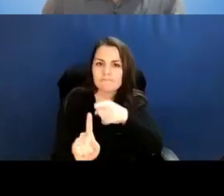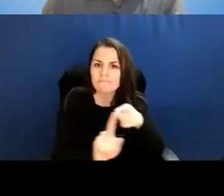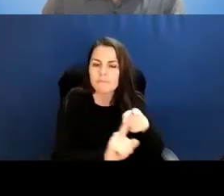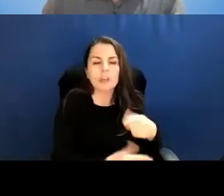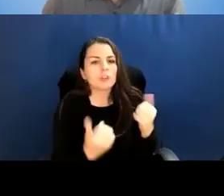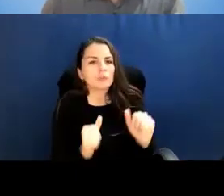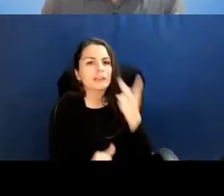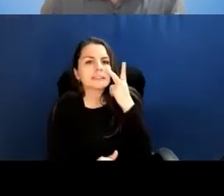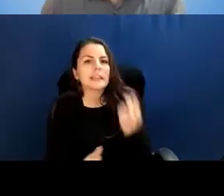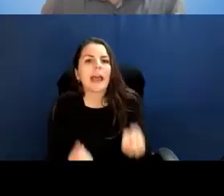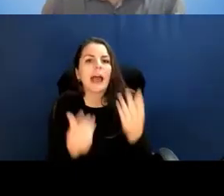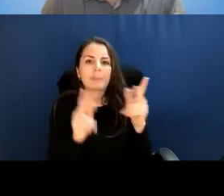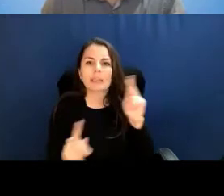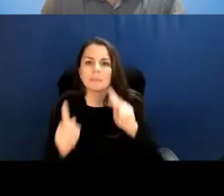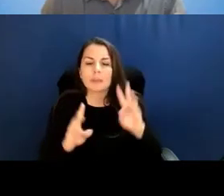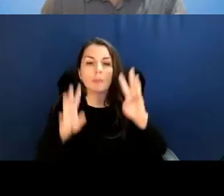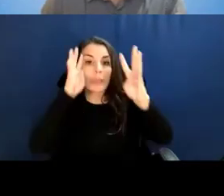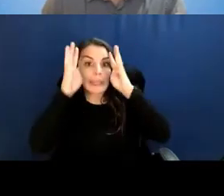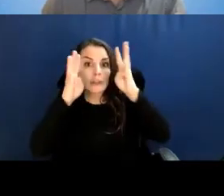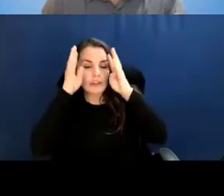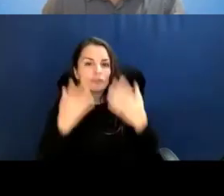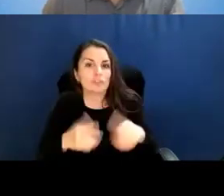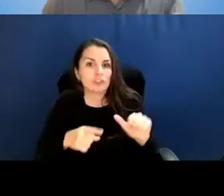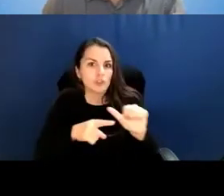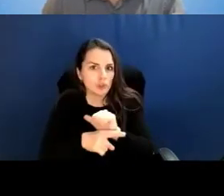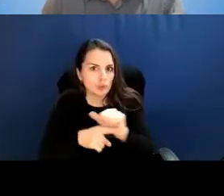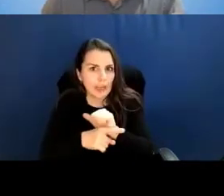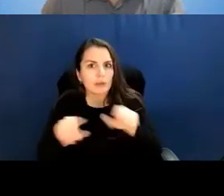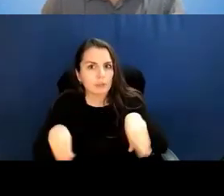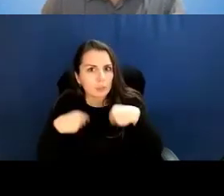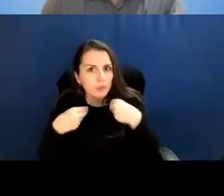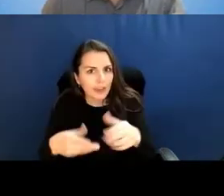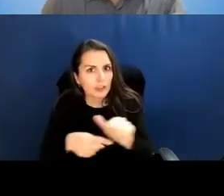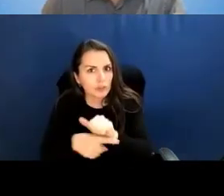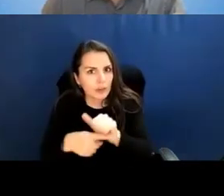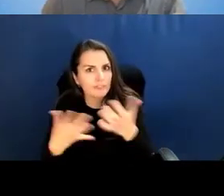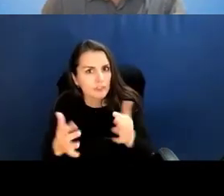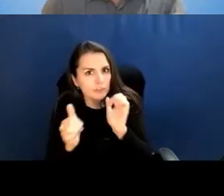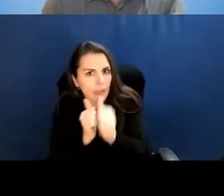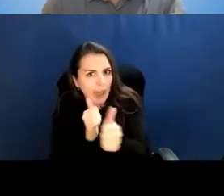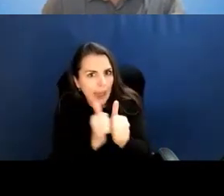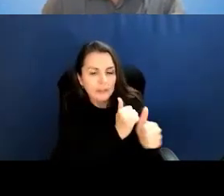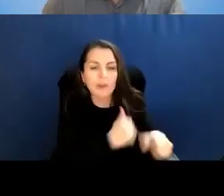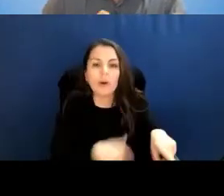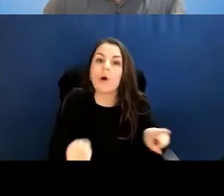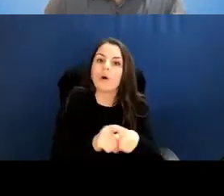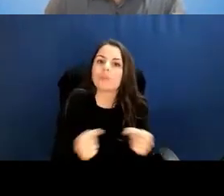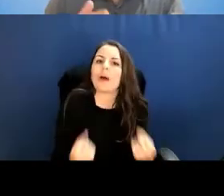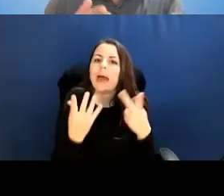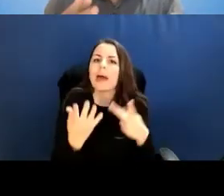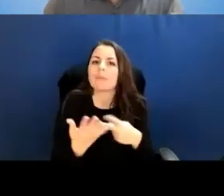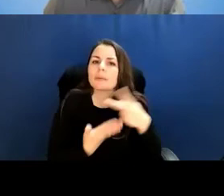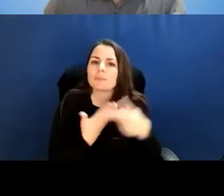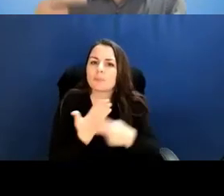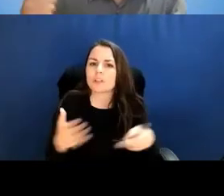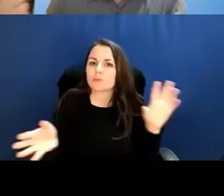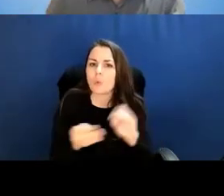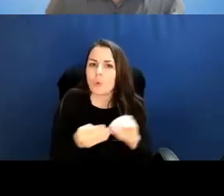and that have received entrepreneurship education and training. We look at the projects we supported and how many of these projects end up